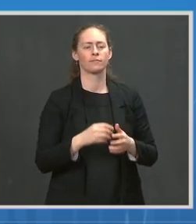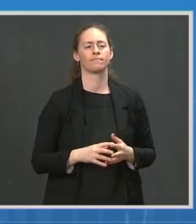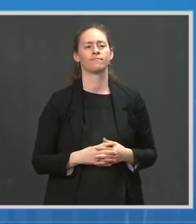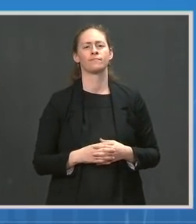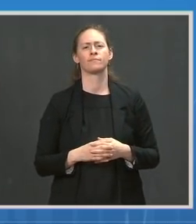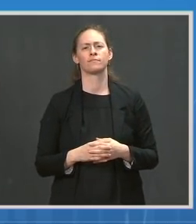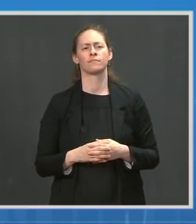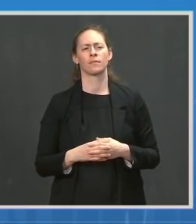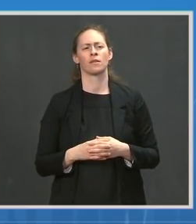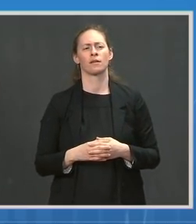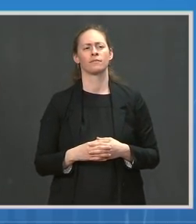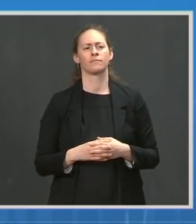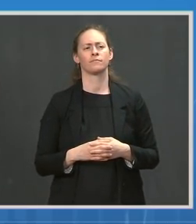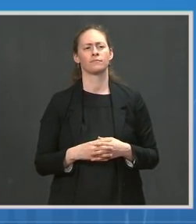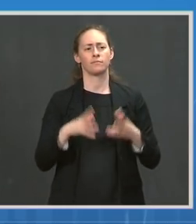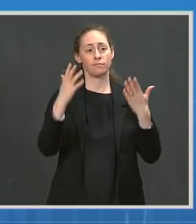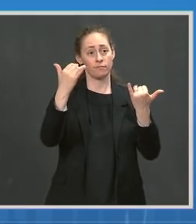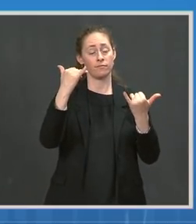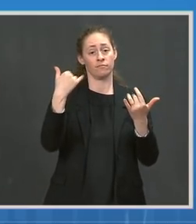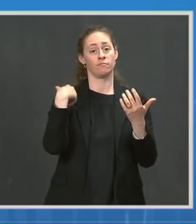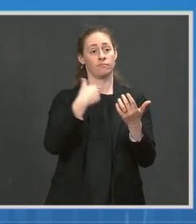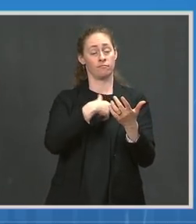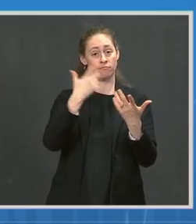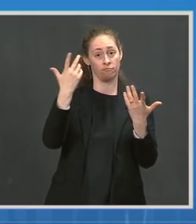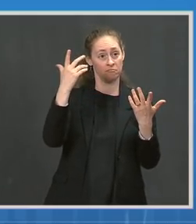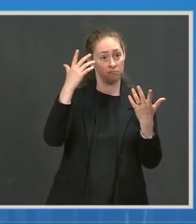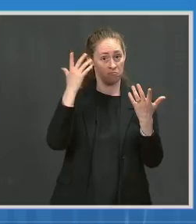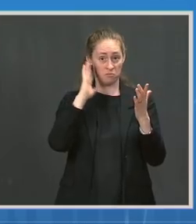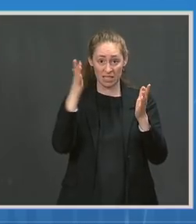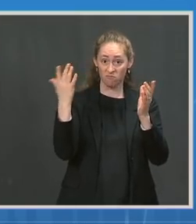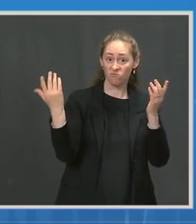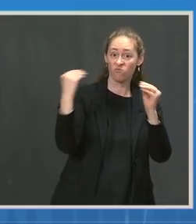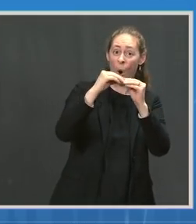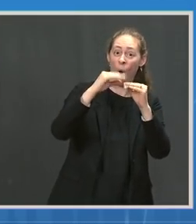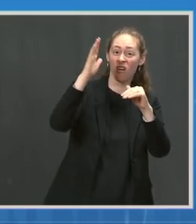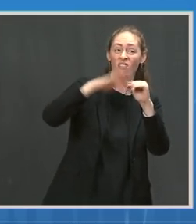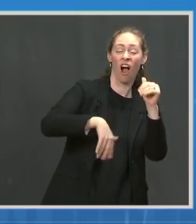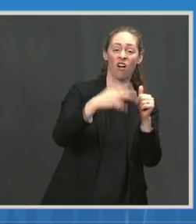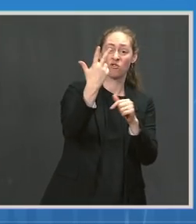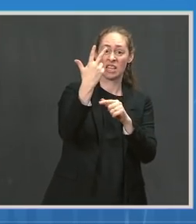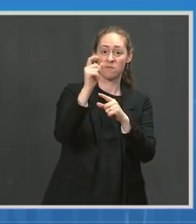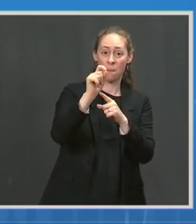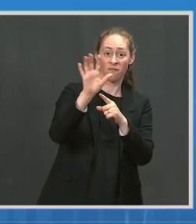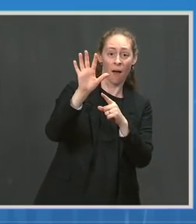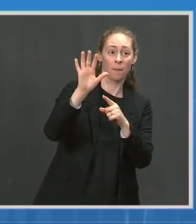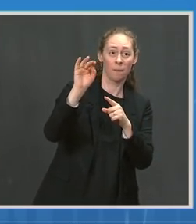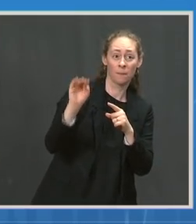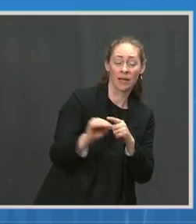doing more than 3 million vaccines a day is -- whether we do even more. I think I heard you say how impressed you were that we were,